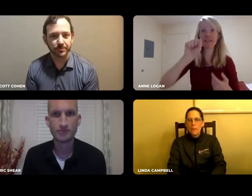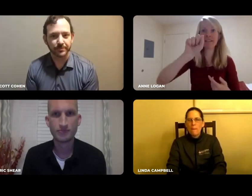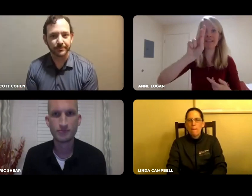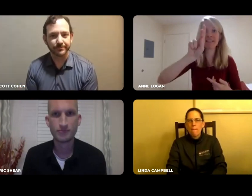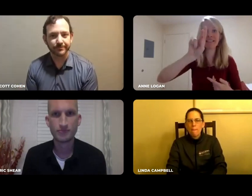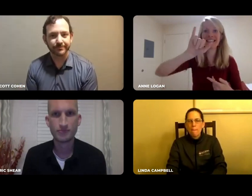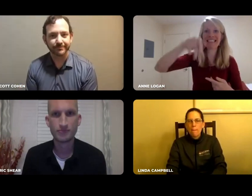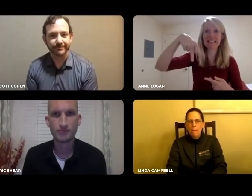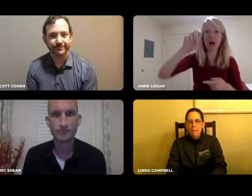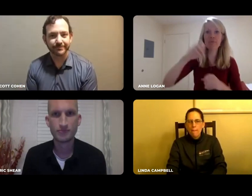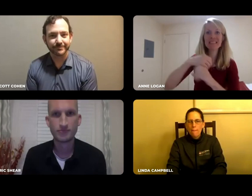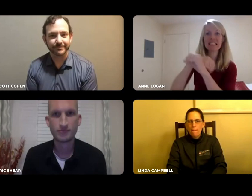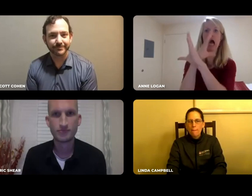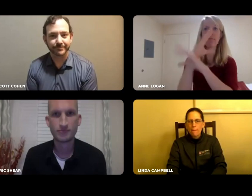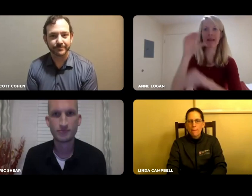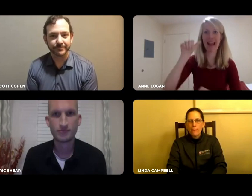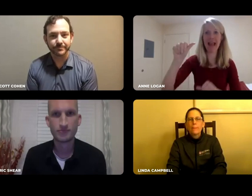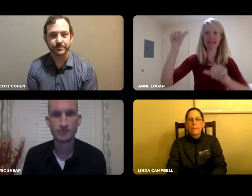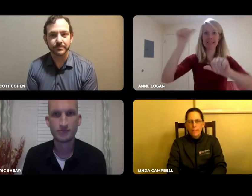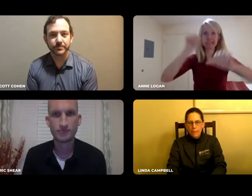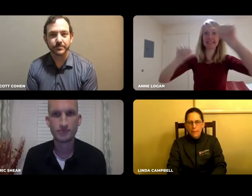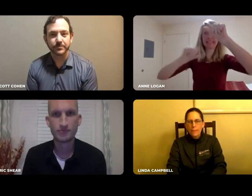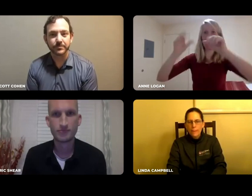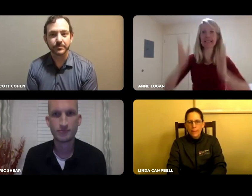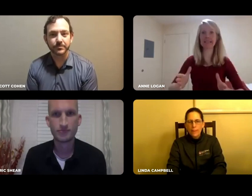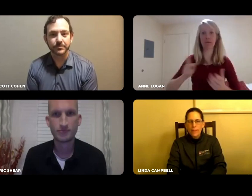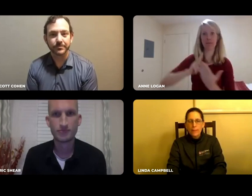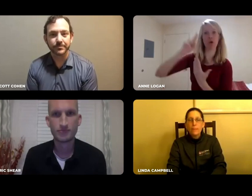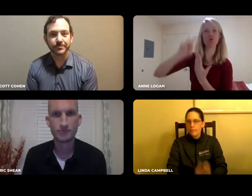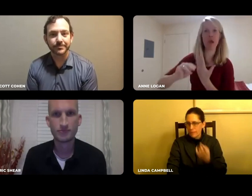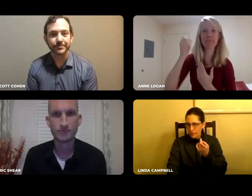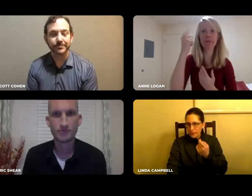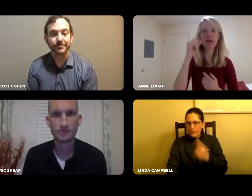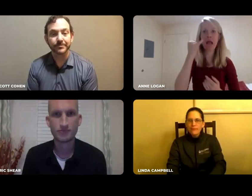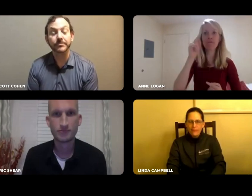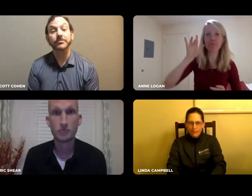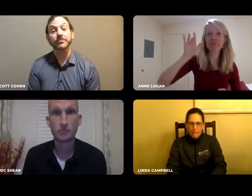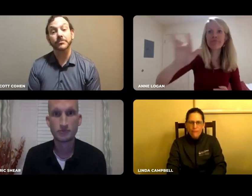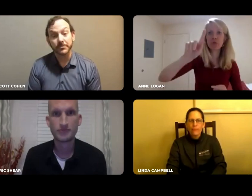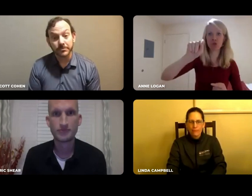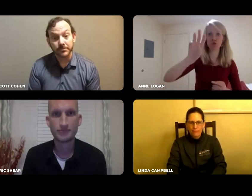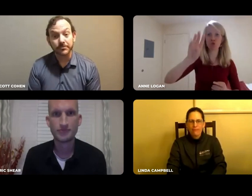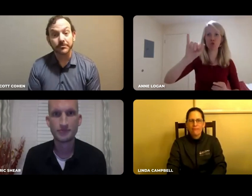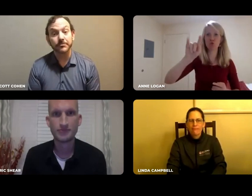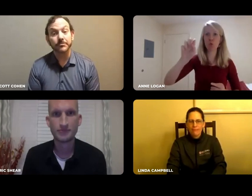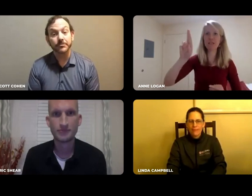First, have a Skype scientist program. Why not collaborate and click a button